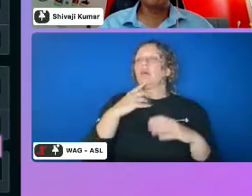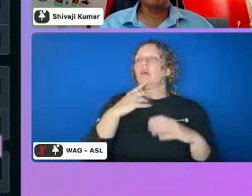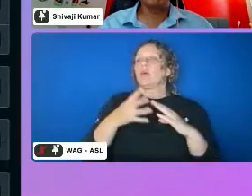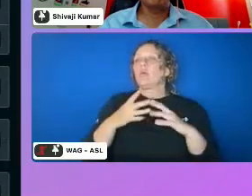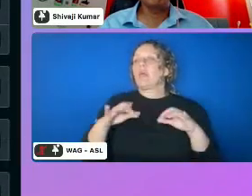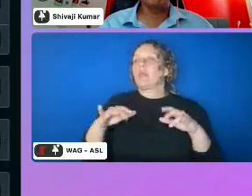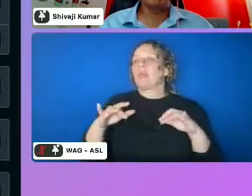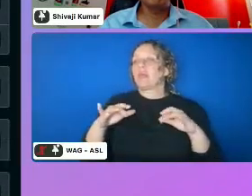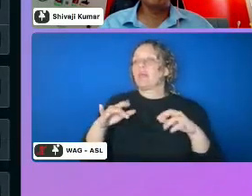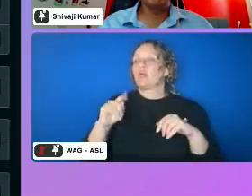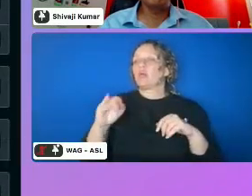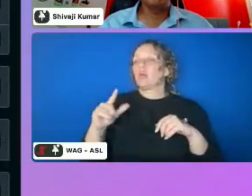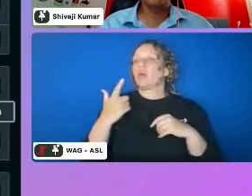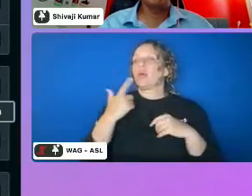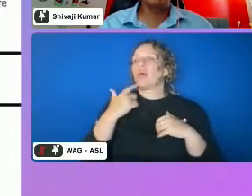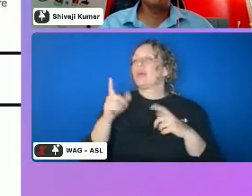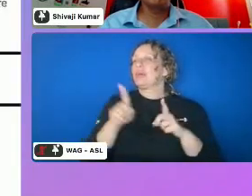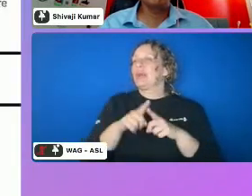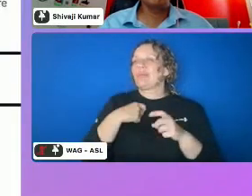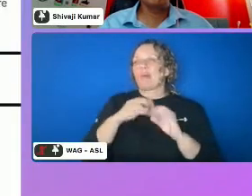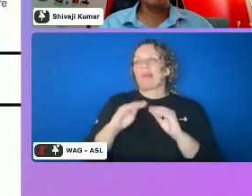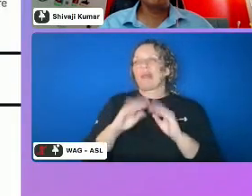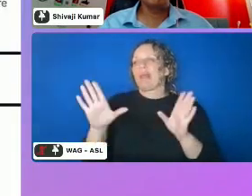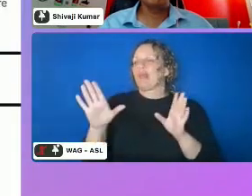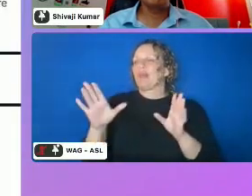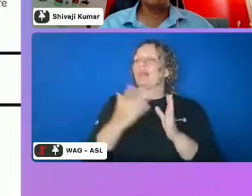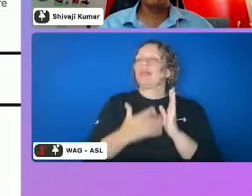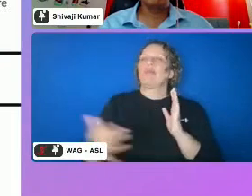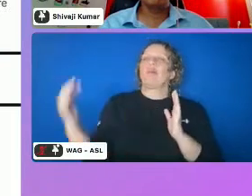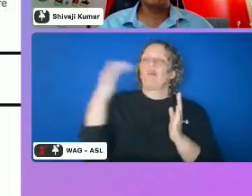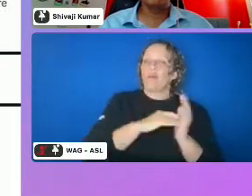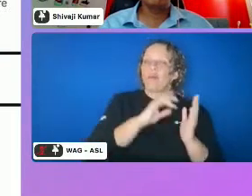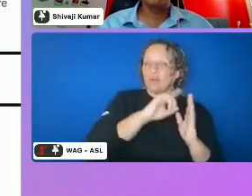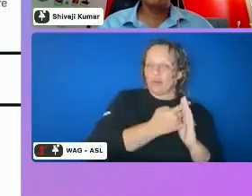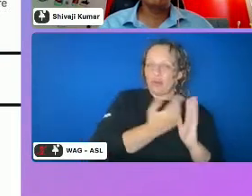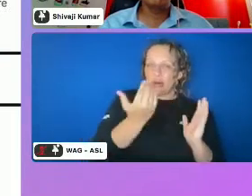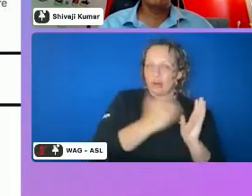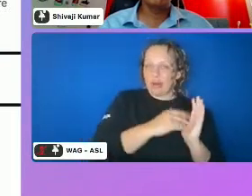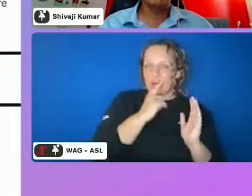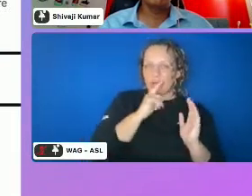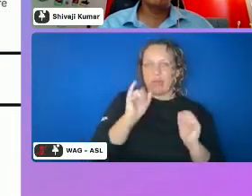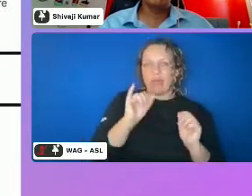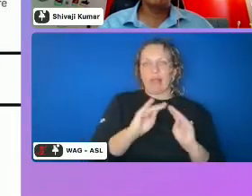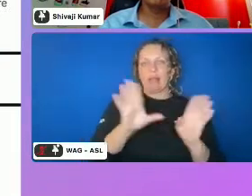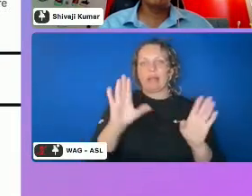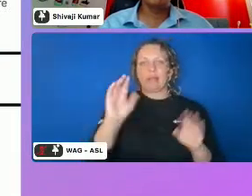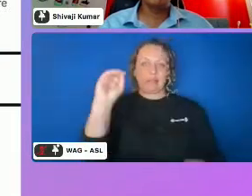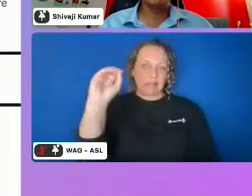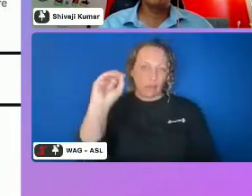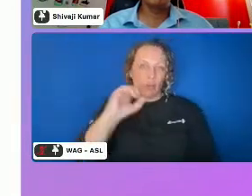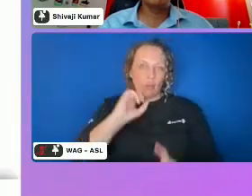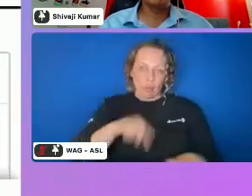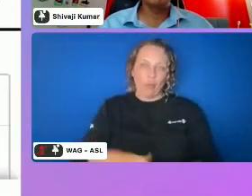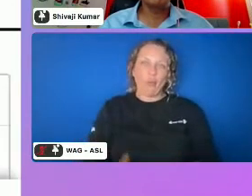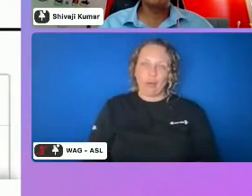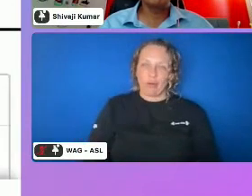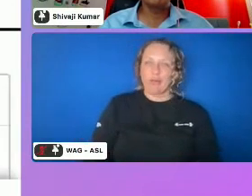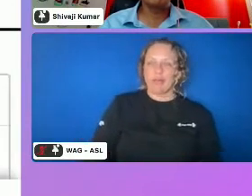Again, same thing, I'm gonna clear this run so we can actually get that clean report. So I'm gonna click Start and make sure I'm focused at the top of the page.